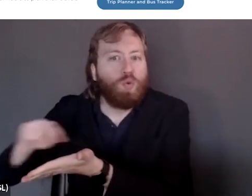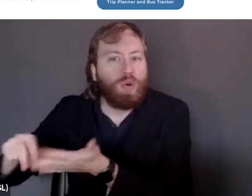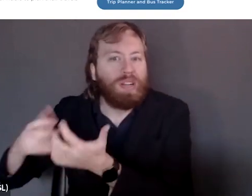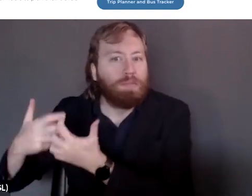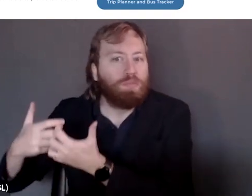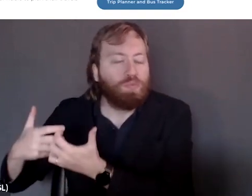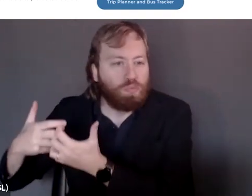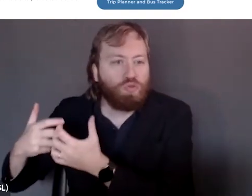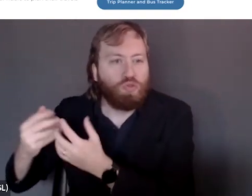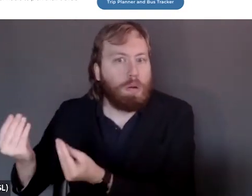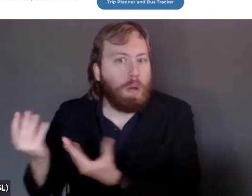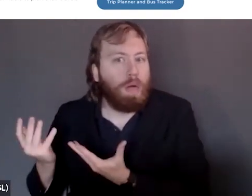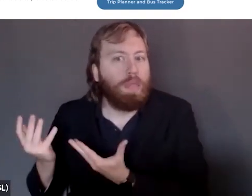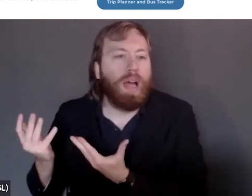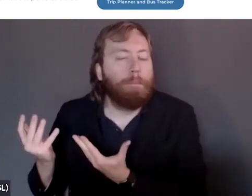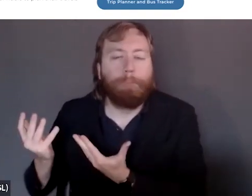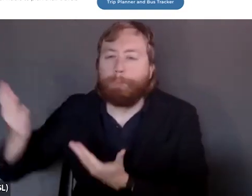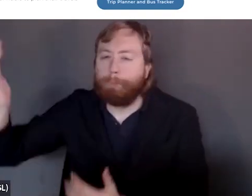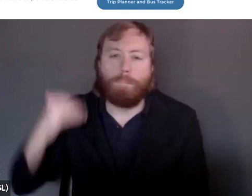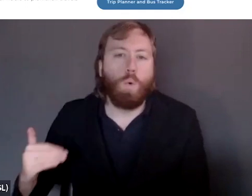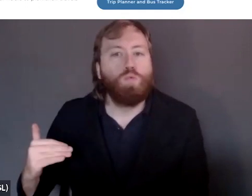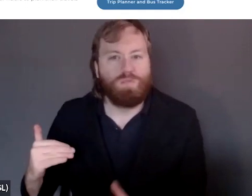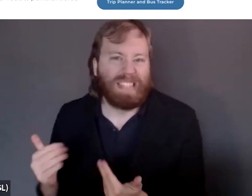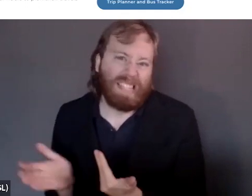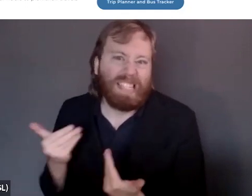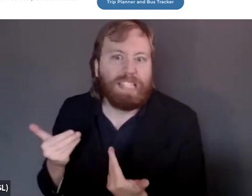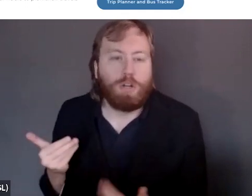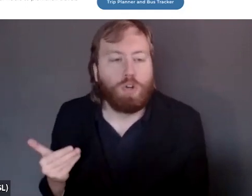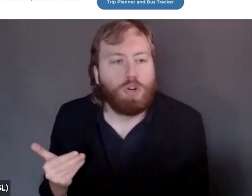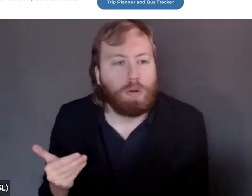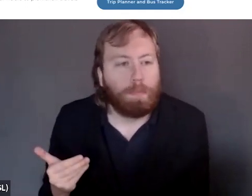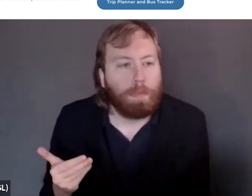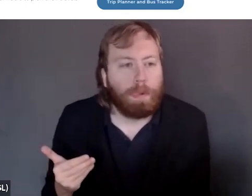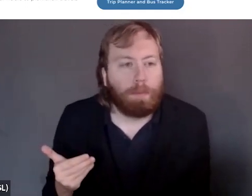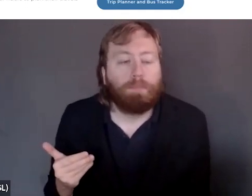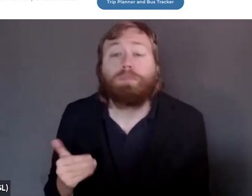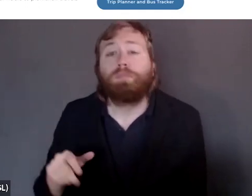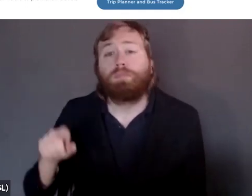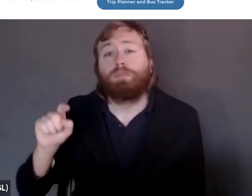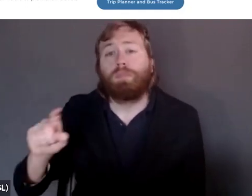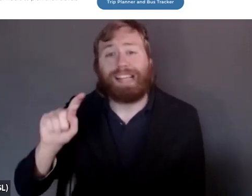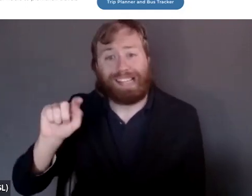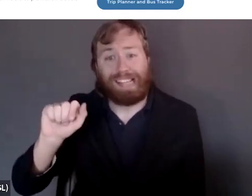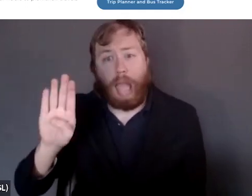We will keep tabbing, and the next tab highlights a link of the logo in the upper left-hand corner.